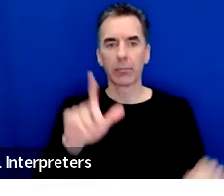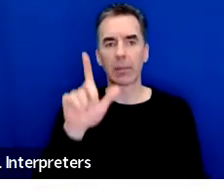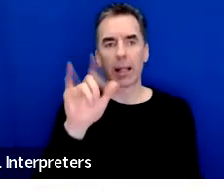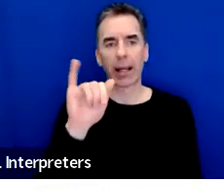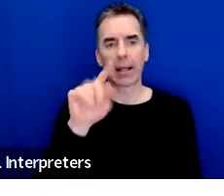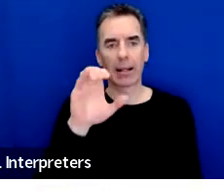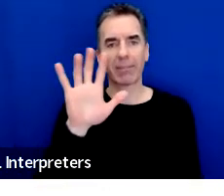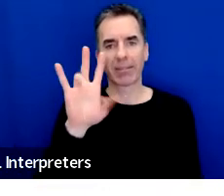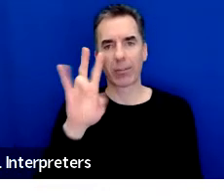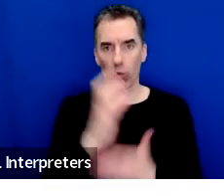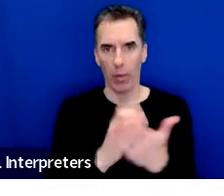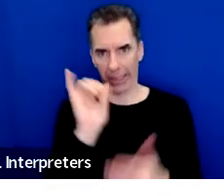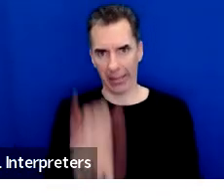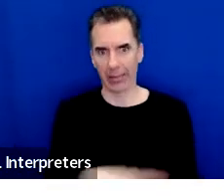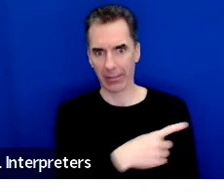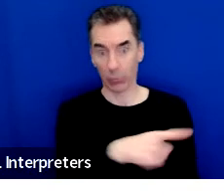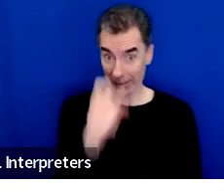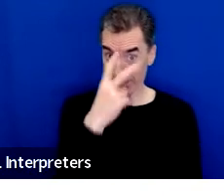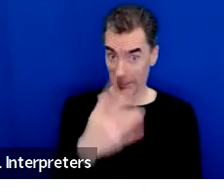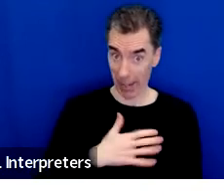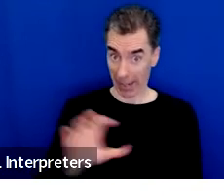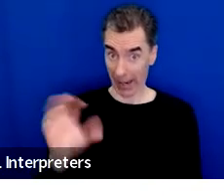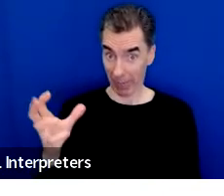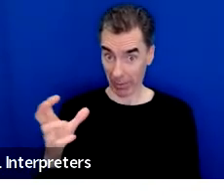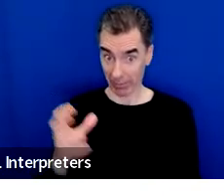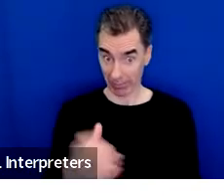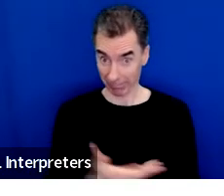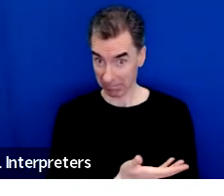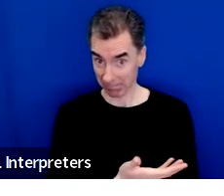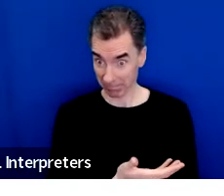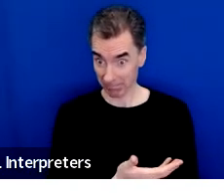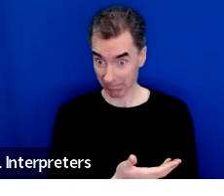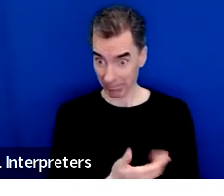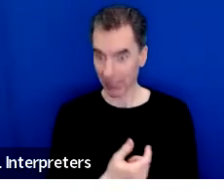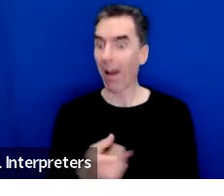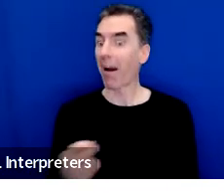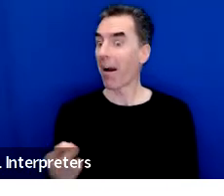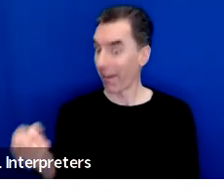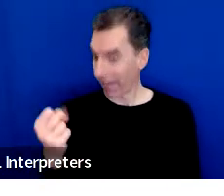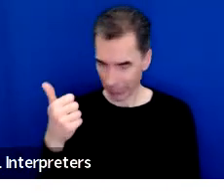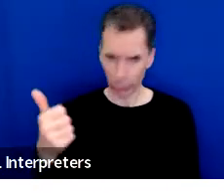So I hope you all can see my canvas course now. Okay. So thumbs up. Thanks, Ali.